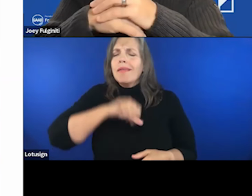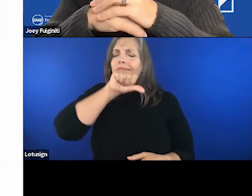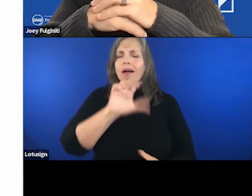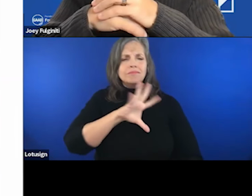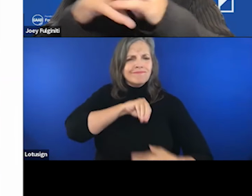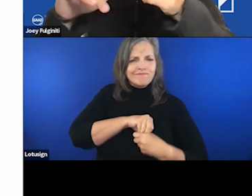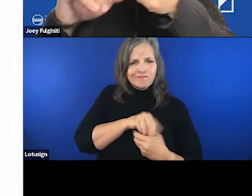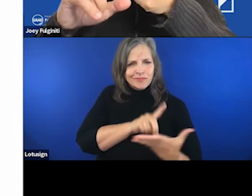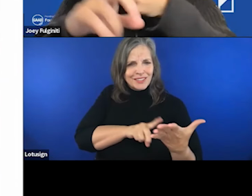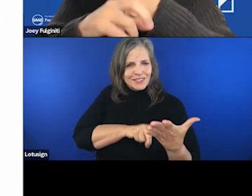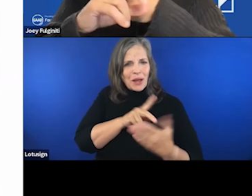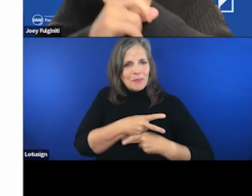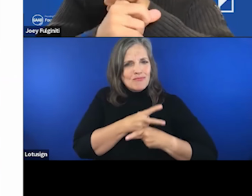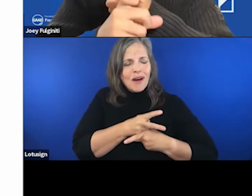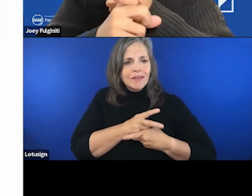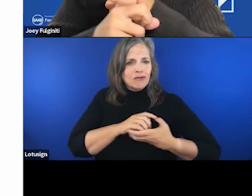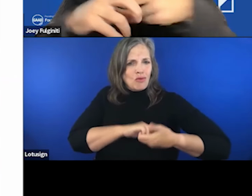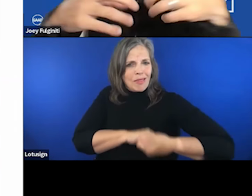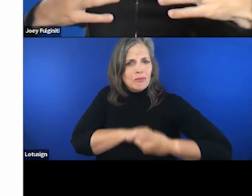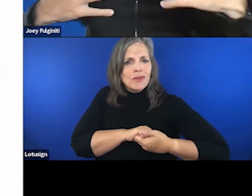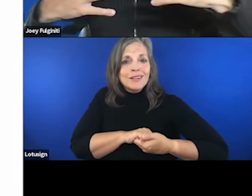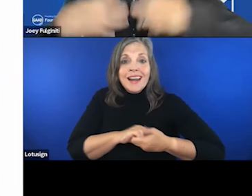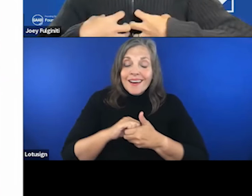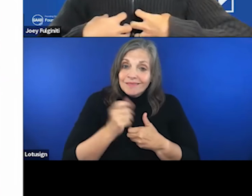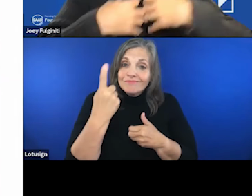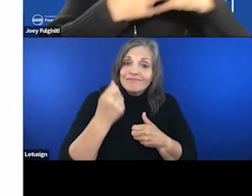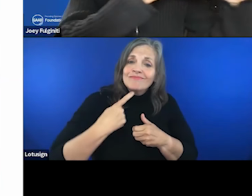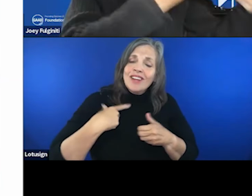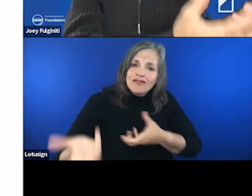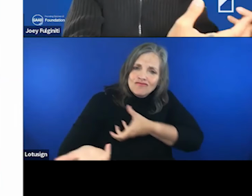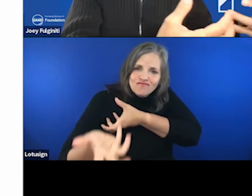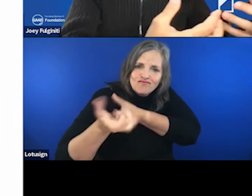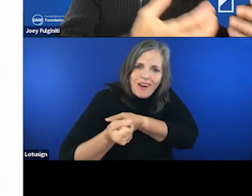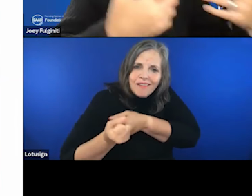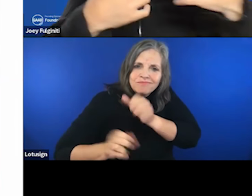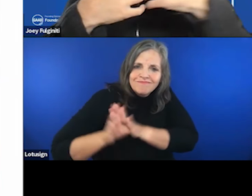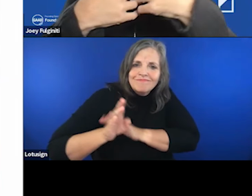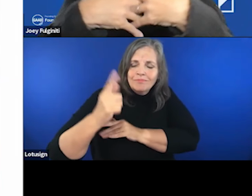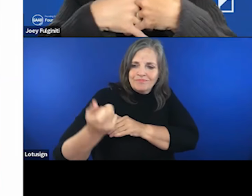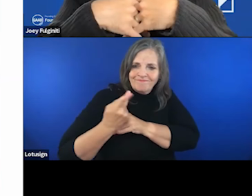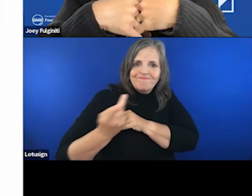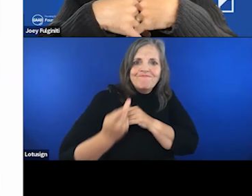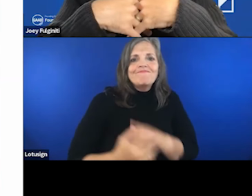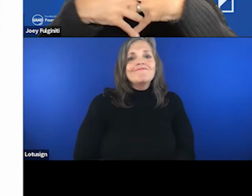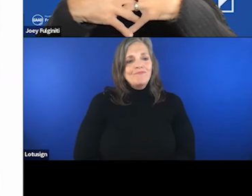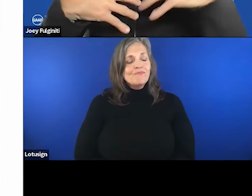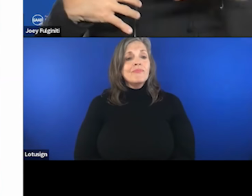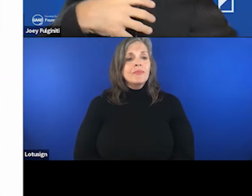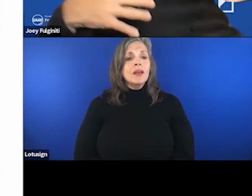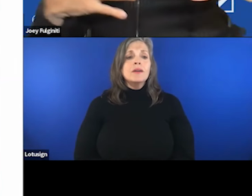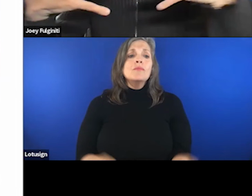they it builds a lot of trust with my agency and that client it also helps that client to see what